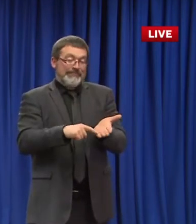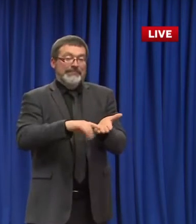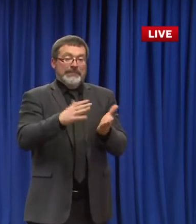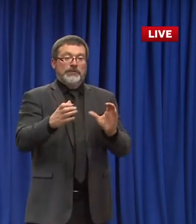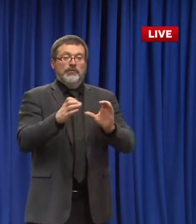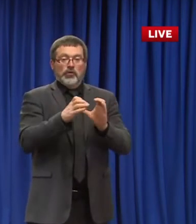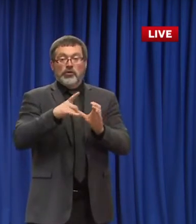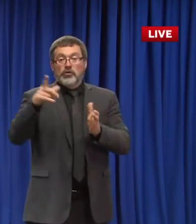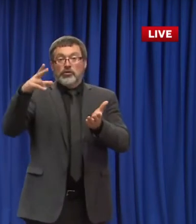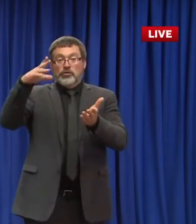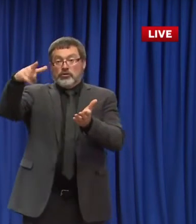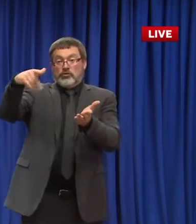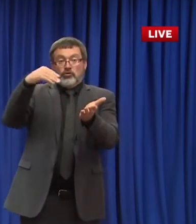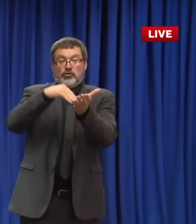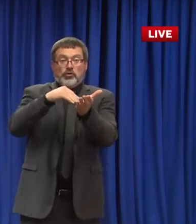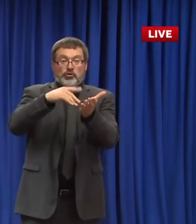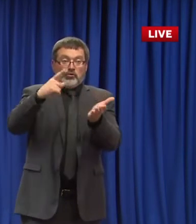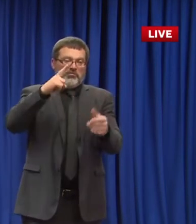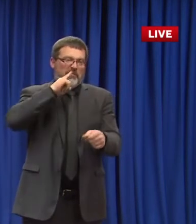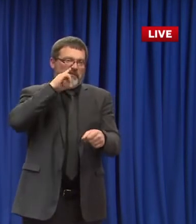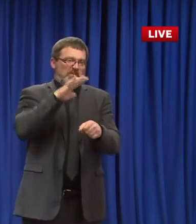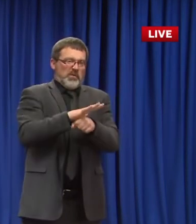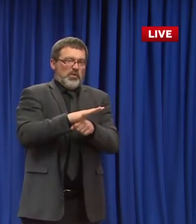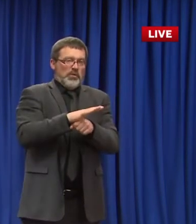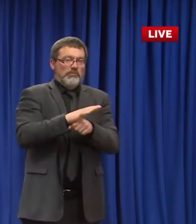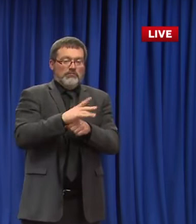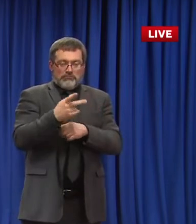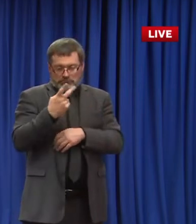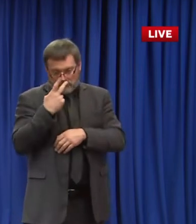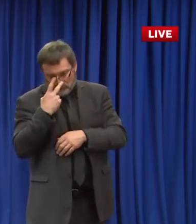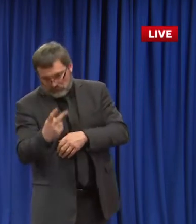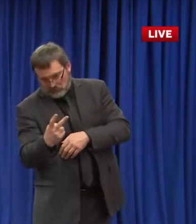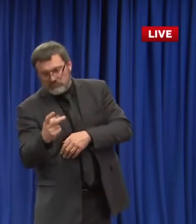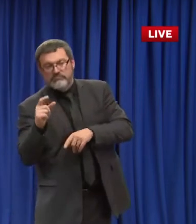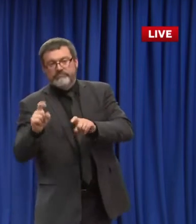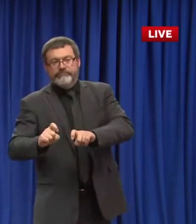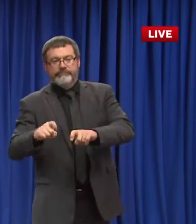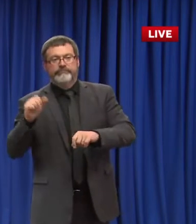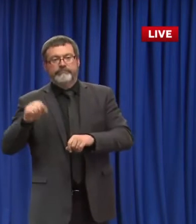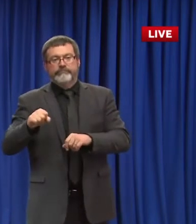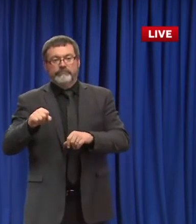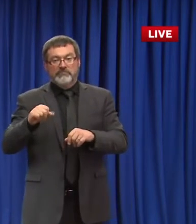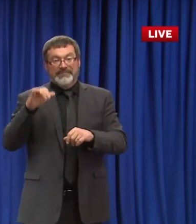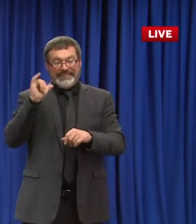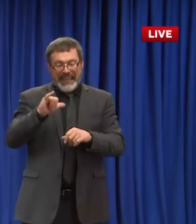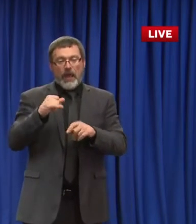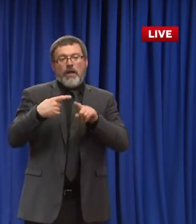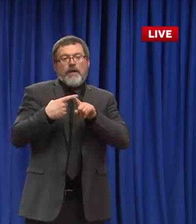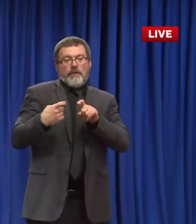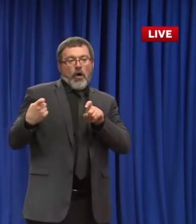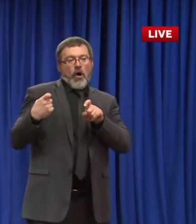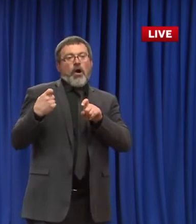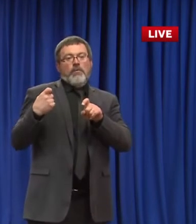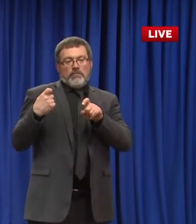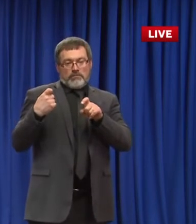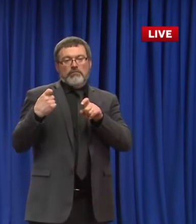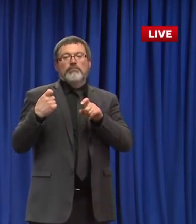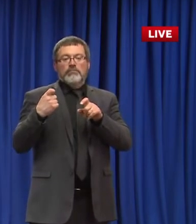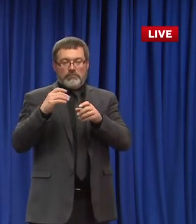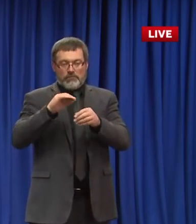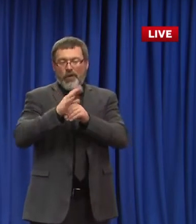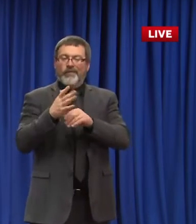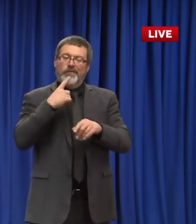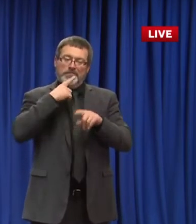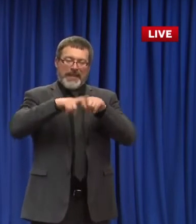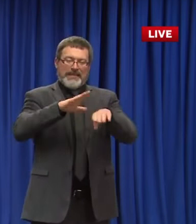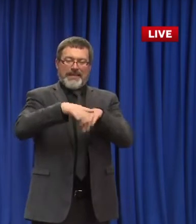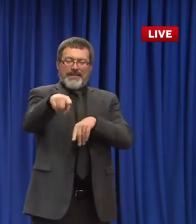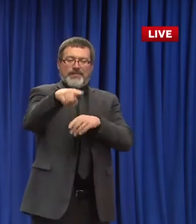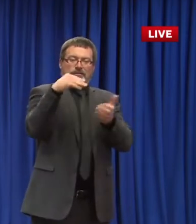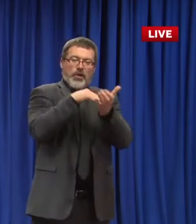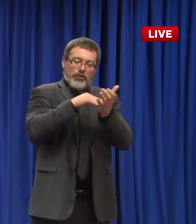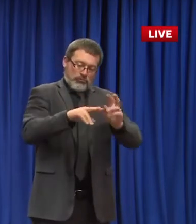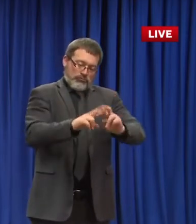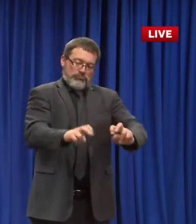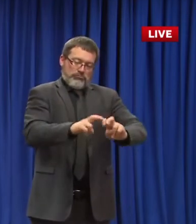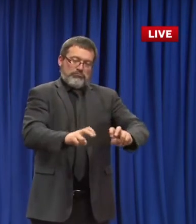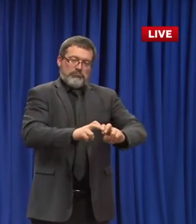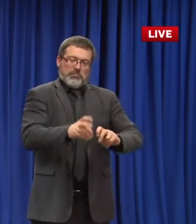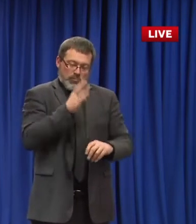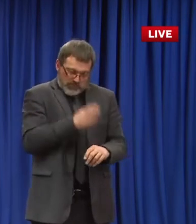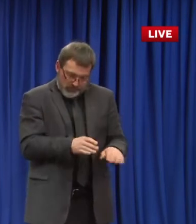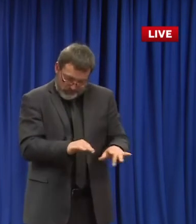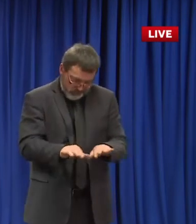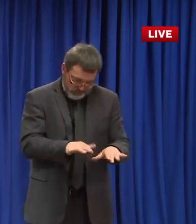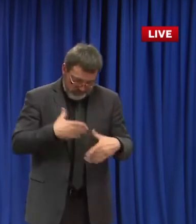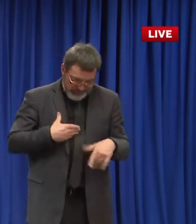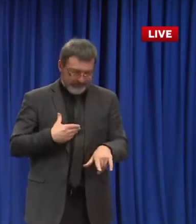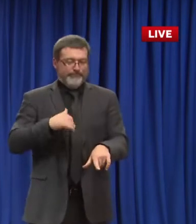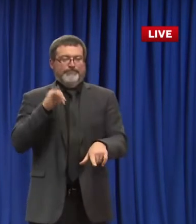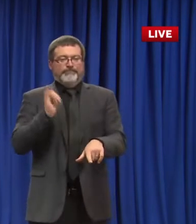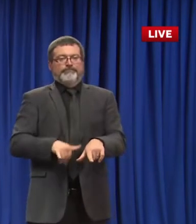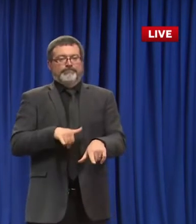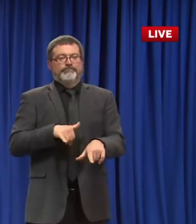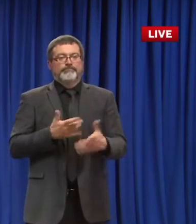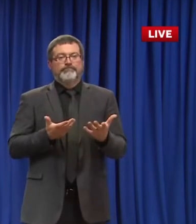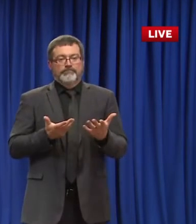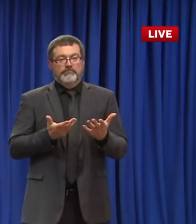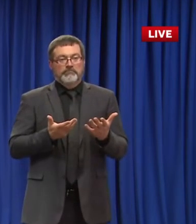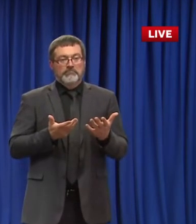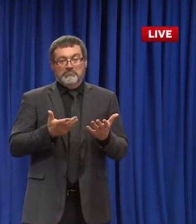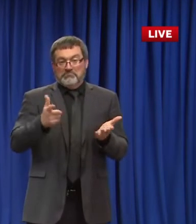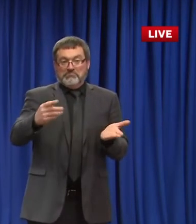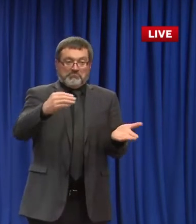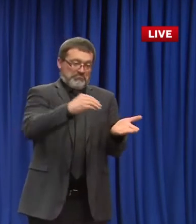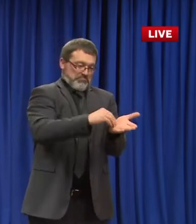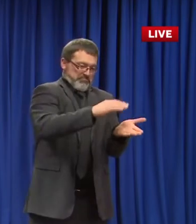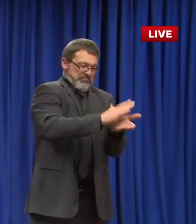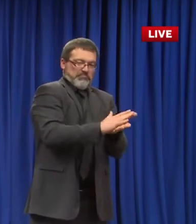PROVIDER THAT HAS VERIFIED OR CONFIRMED THAT THE DEATH WAS EITHER DIRECTLY OR RELATED TO COVID-19 RISE, SO WE RELY ON THE CLINICIANS ASSESSMENT OF THE CAUSE OF DEATH AND LARGELY